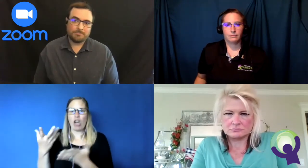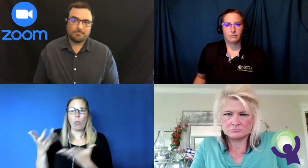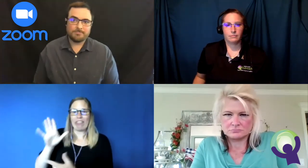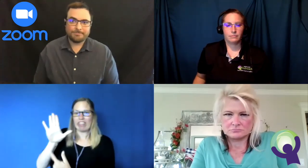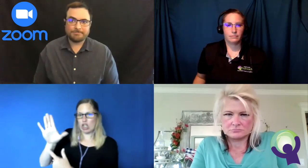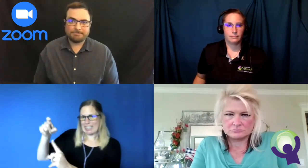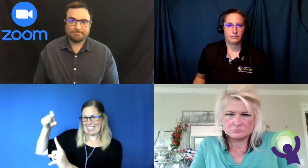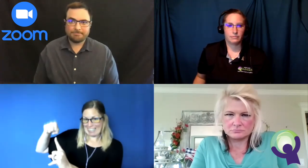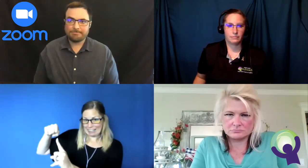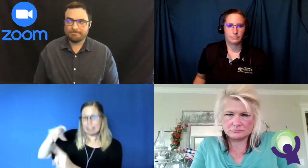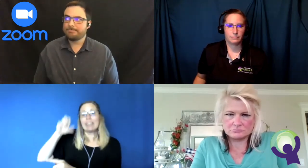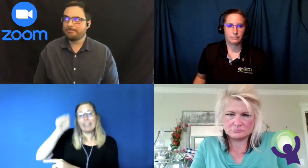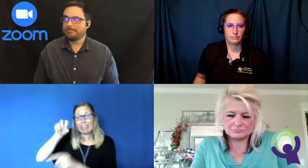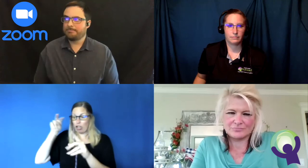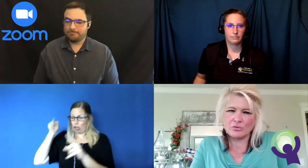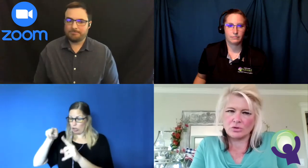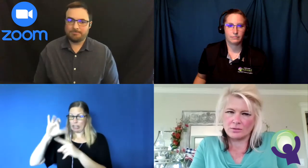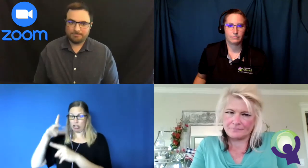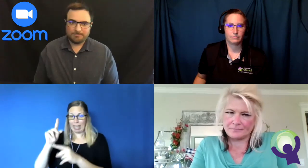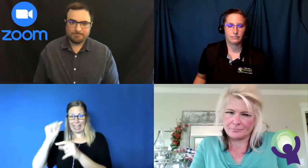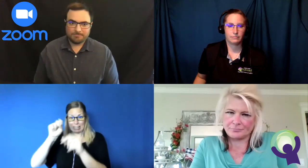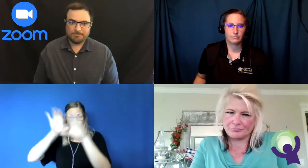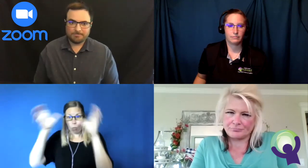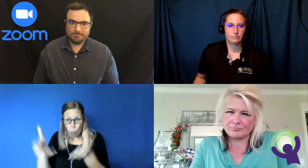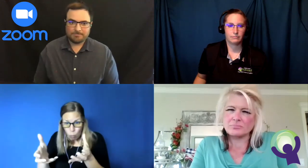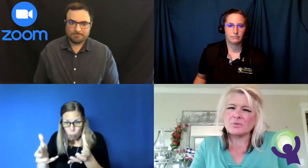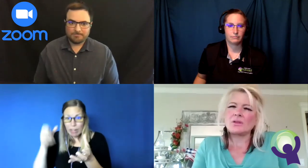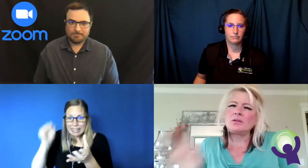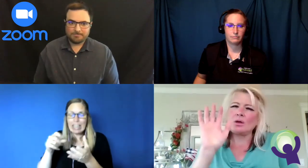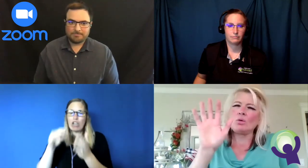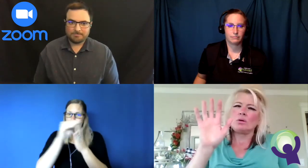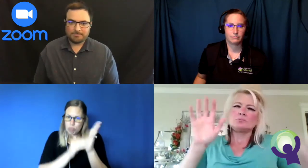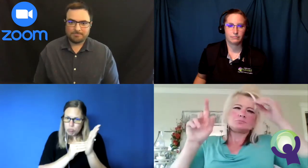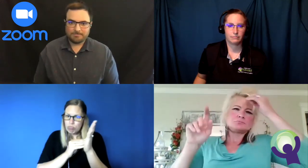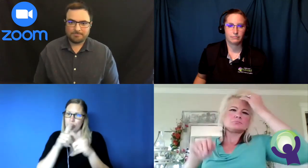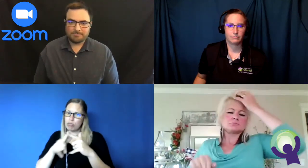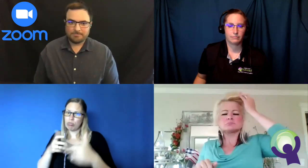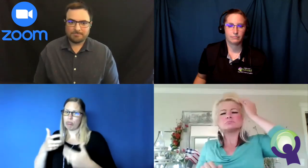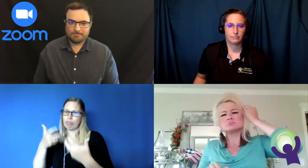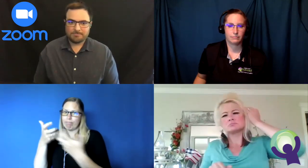whole child and writing the IEP to meet the needs, regardless of whether it's deaf